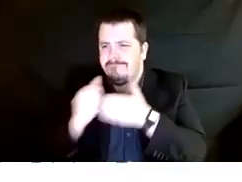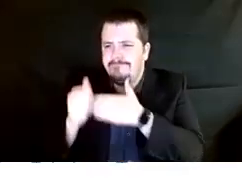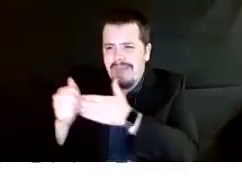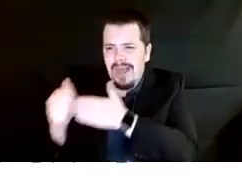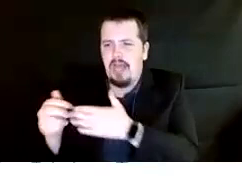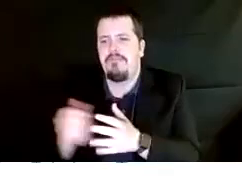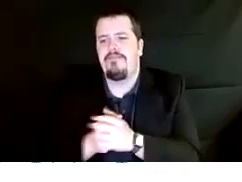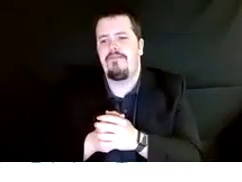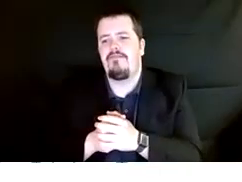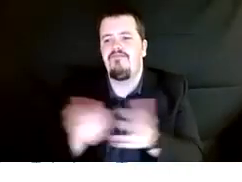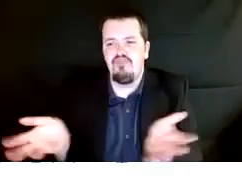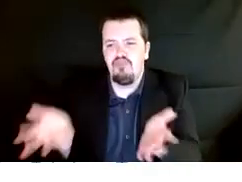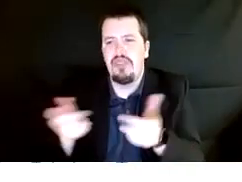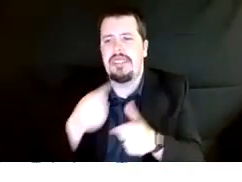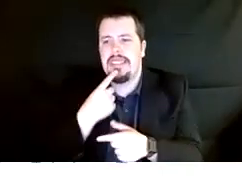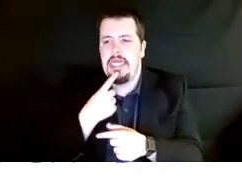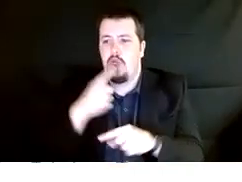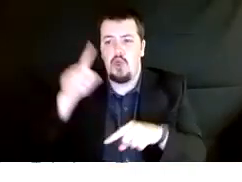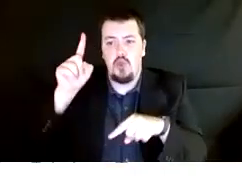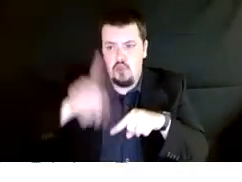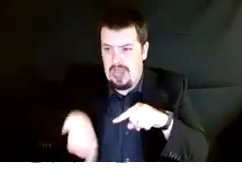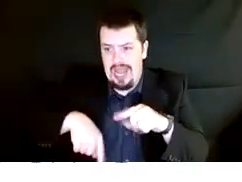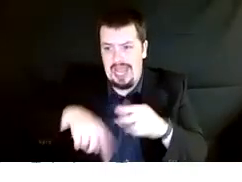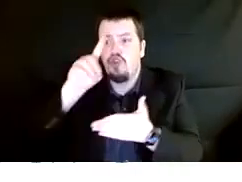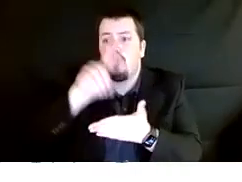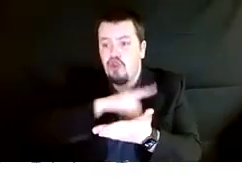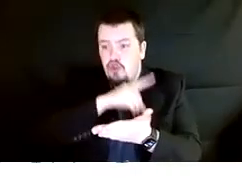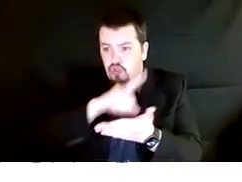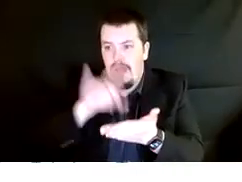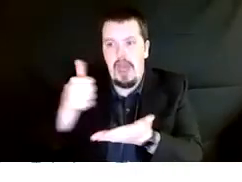basically said you can't discriminate, so that was helpful that they did that I think,